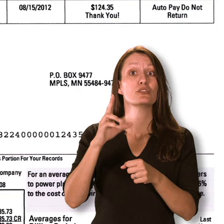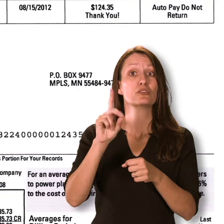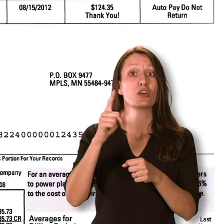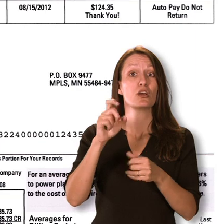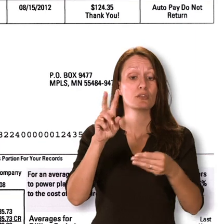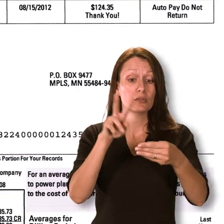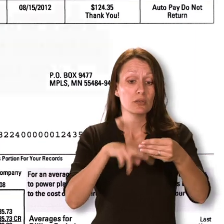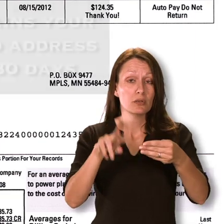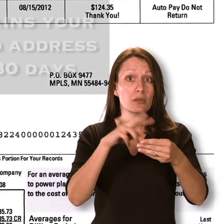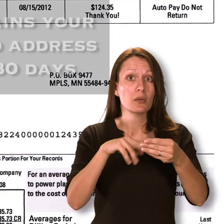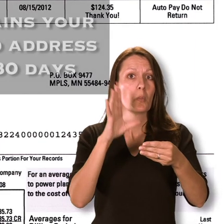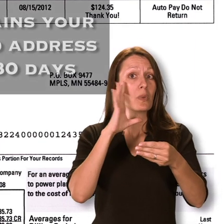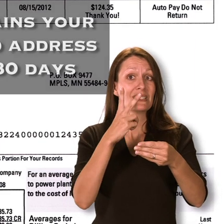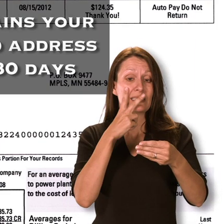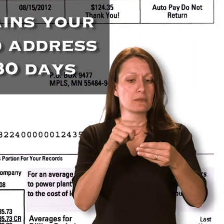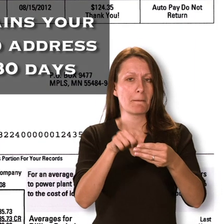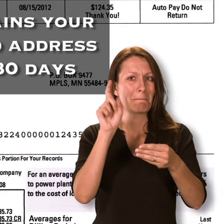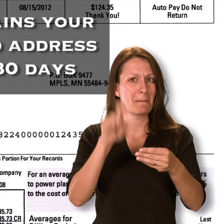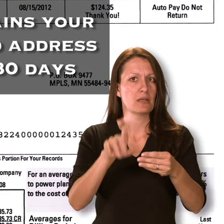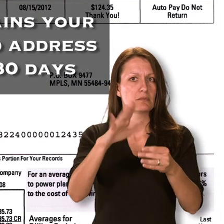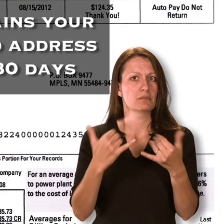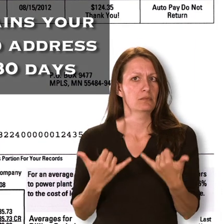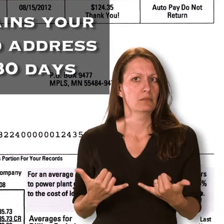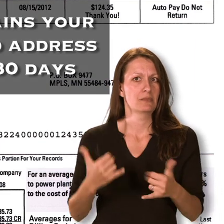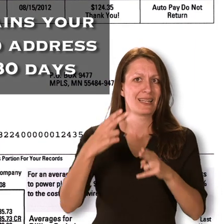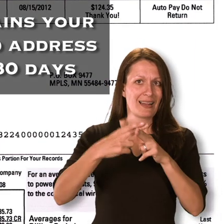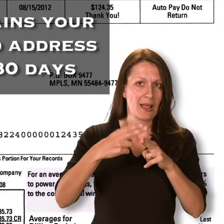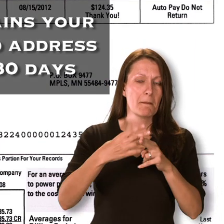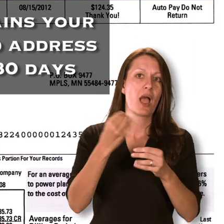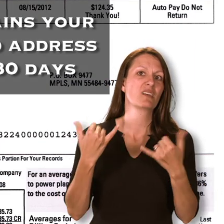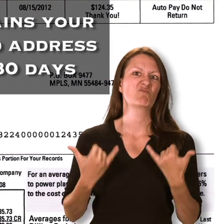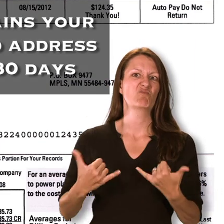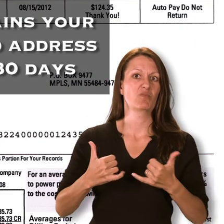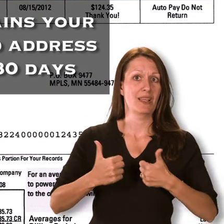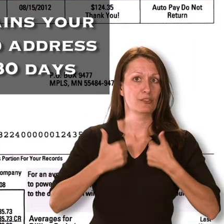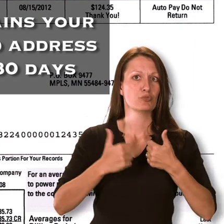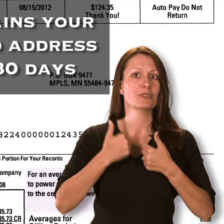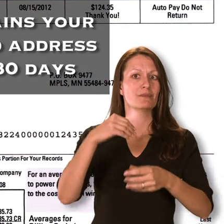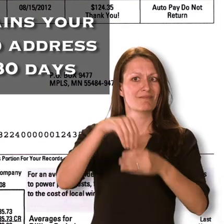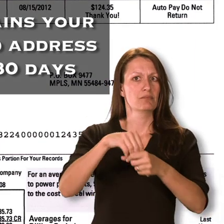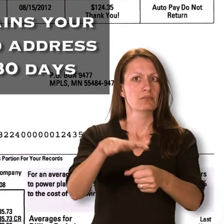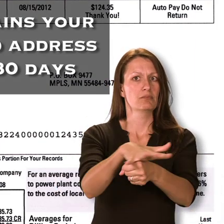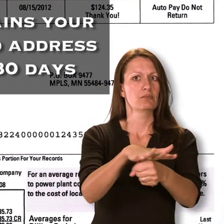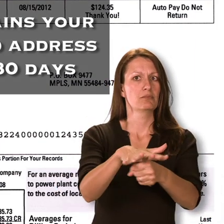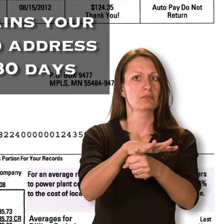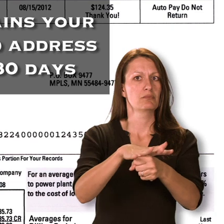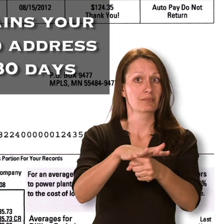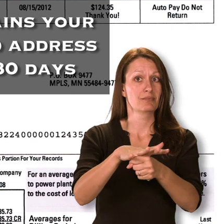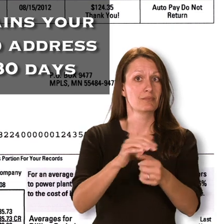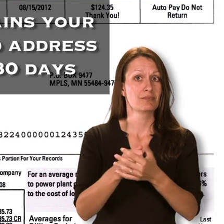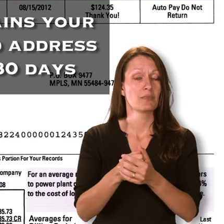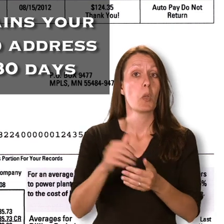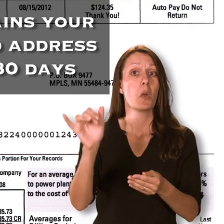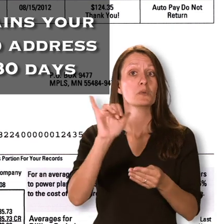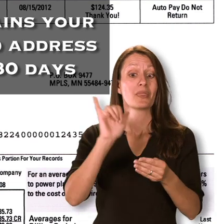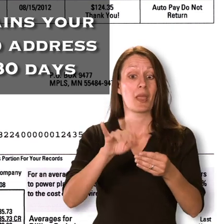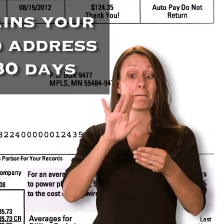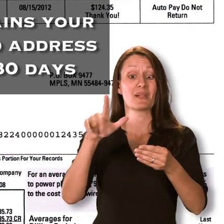Election judges can only accept a utility bill that contains your current name and address in the precinct.